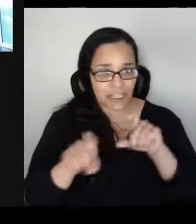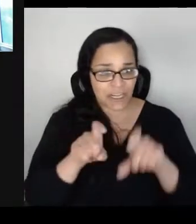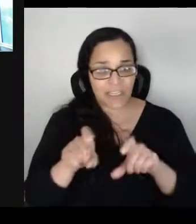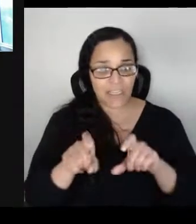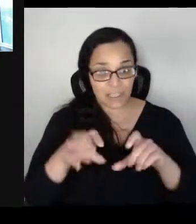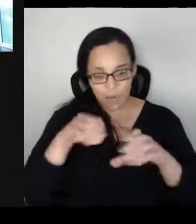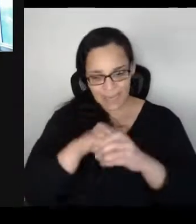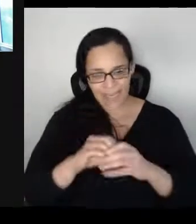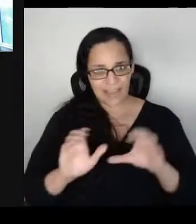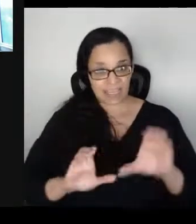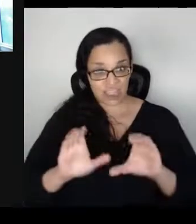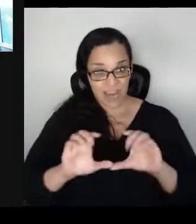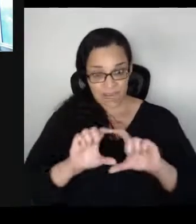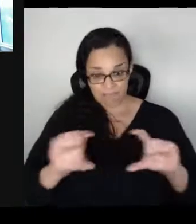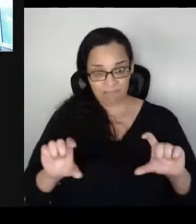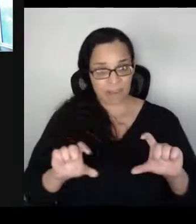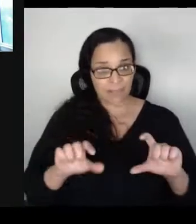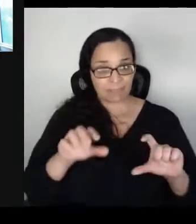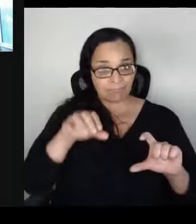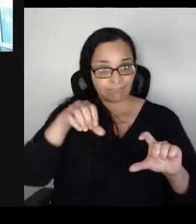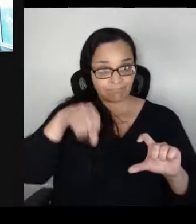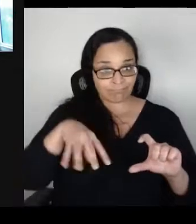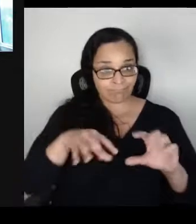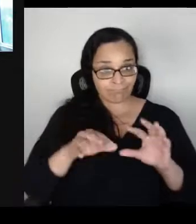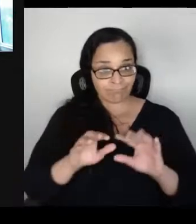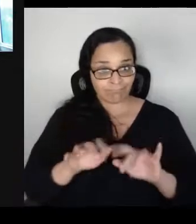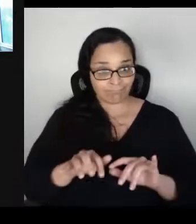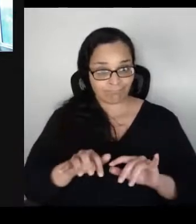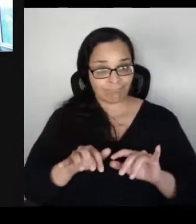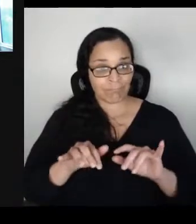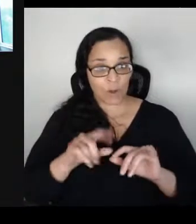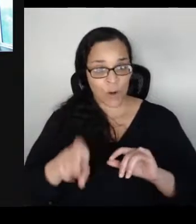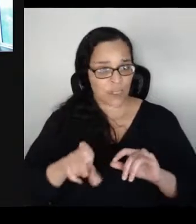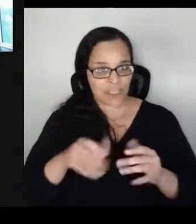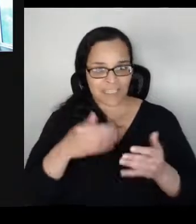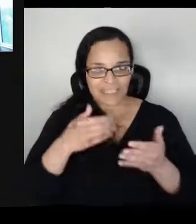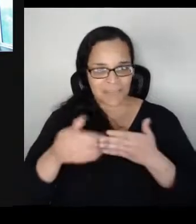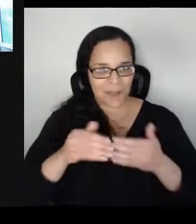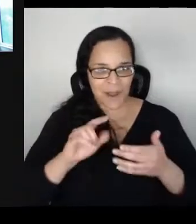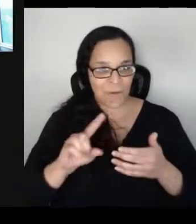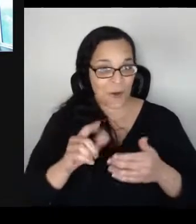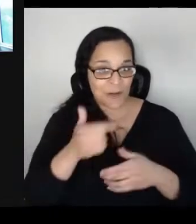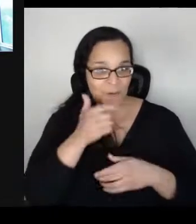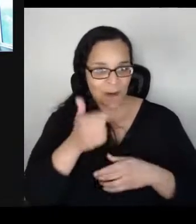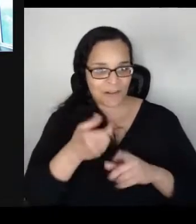in whichever platform that you're watching us from and we will be including those questions